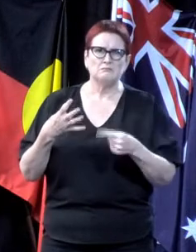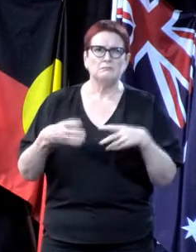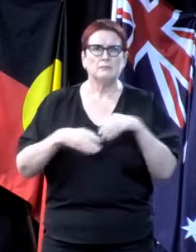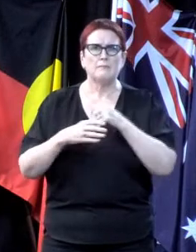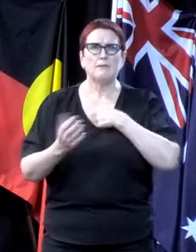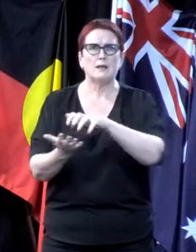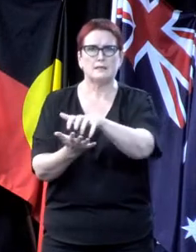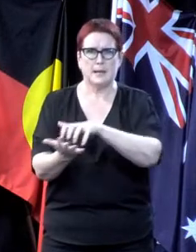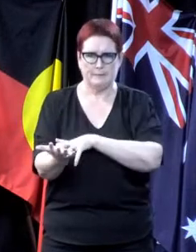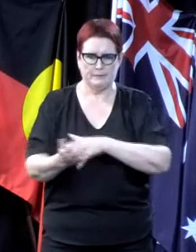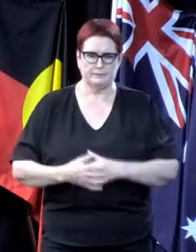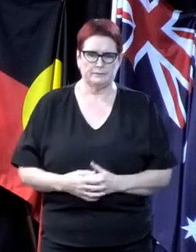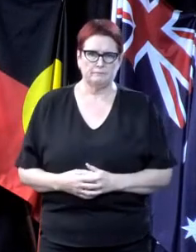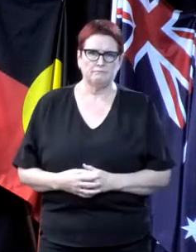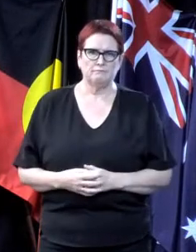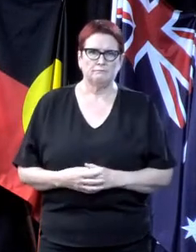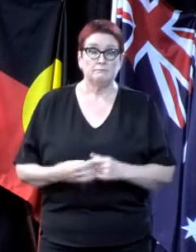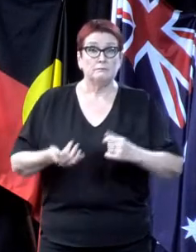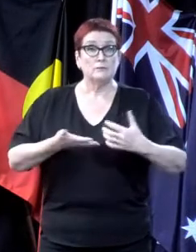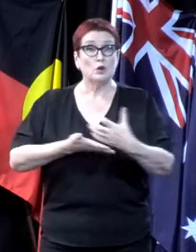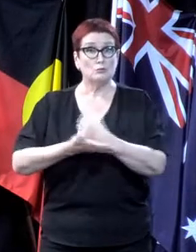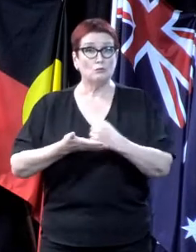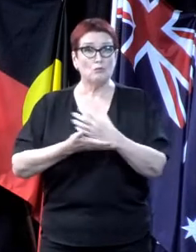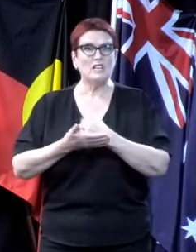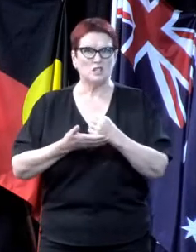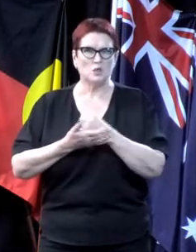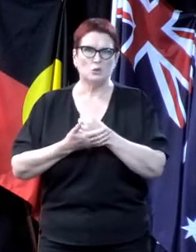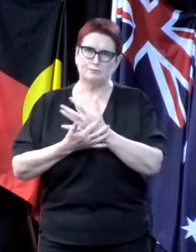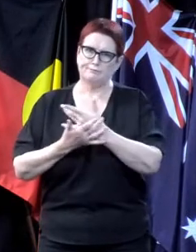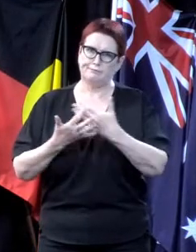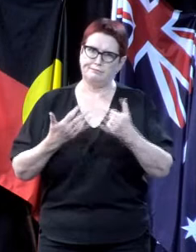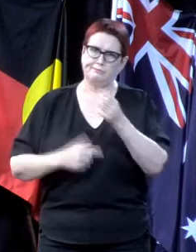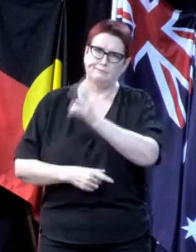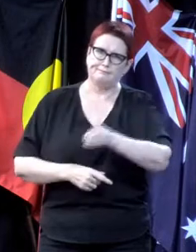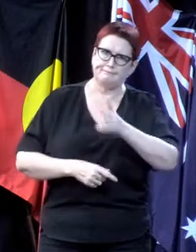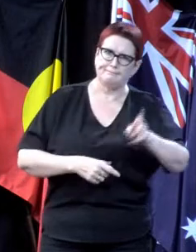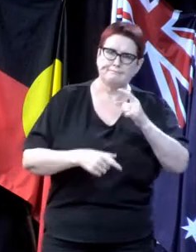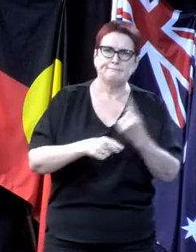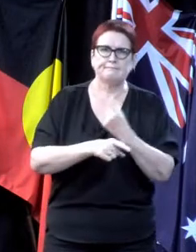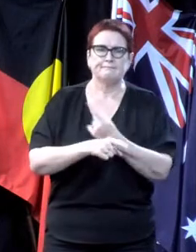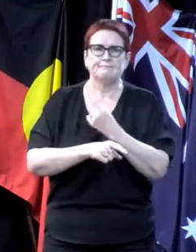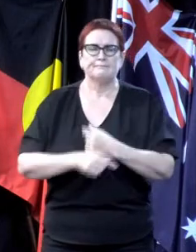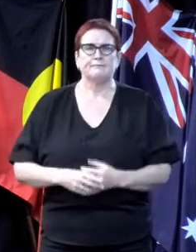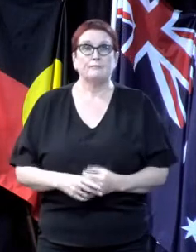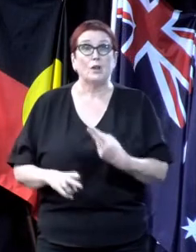Resourcing, as we know, has come up many times, but, for me, as I said, the resourcing aspect is more linked